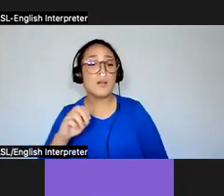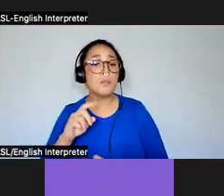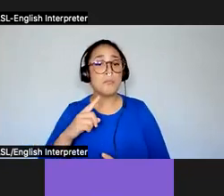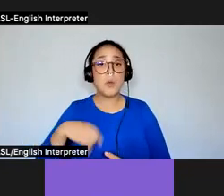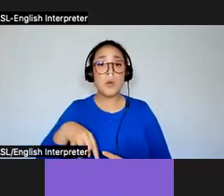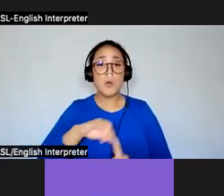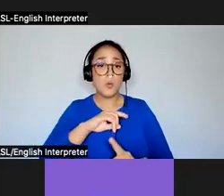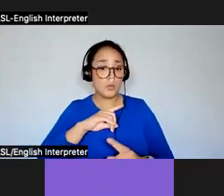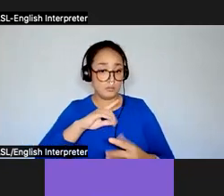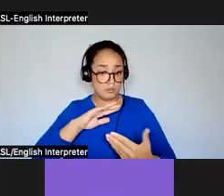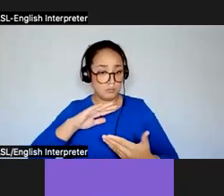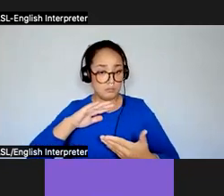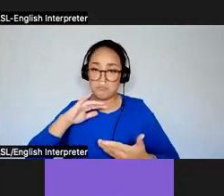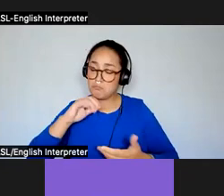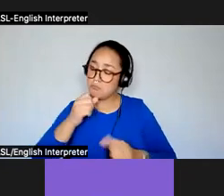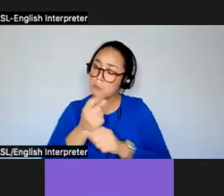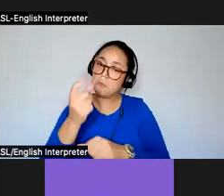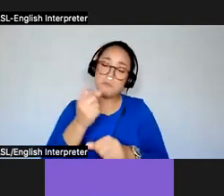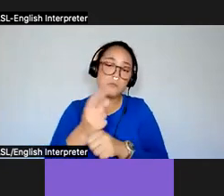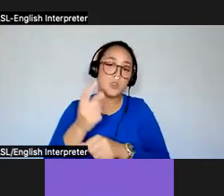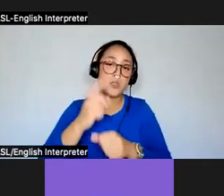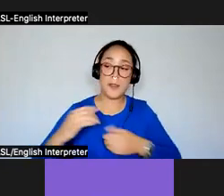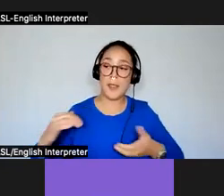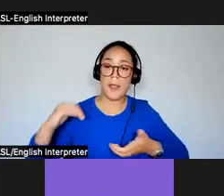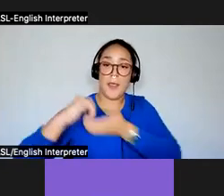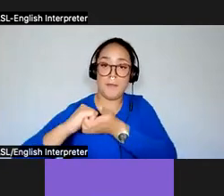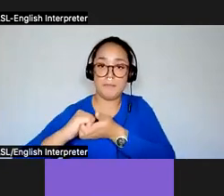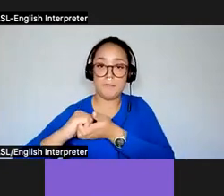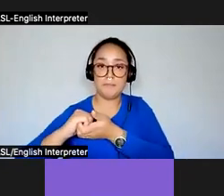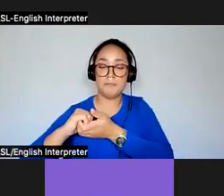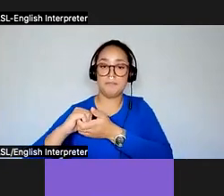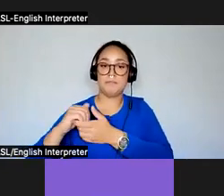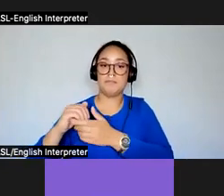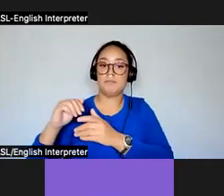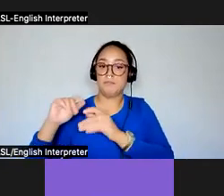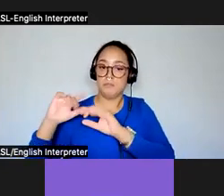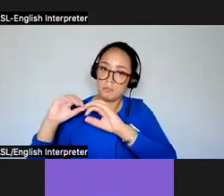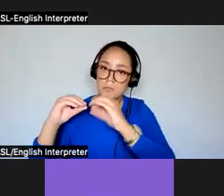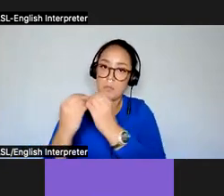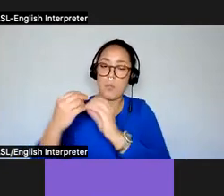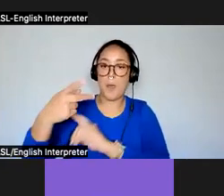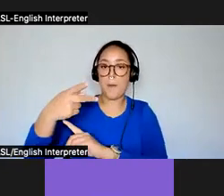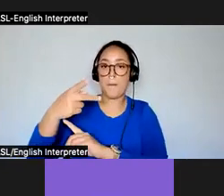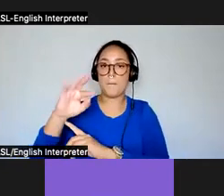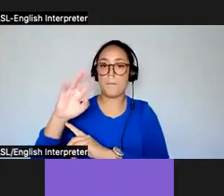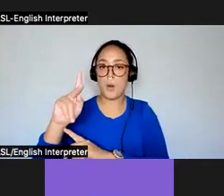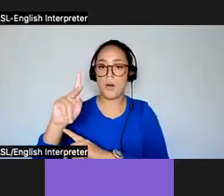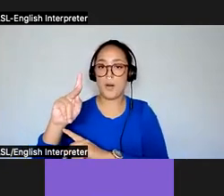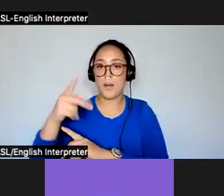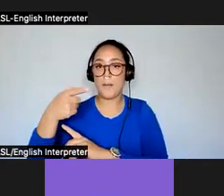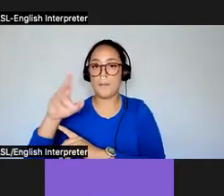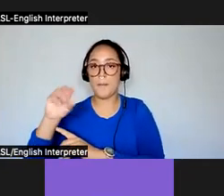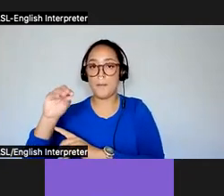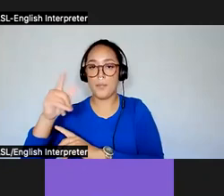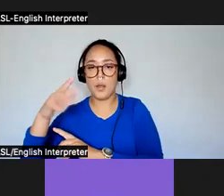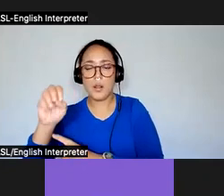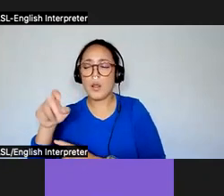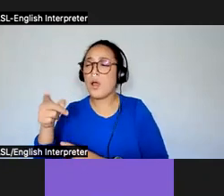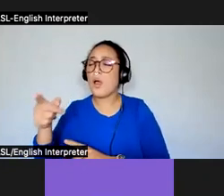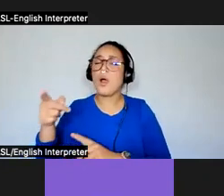people, and park people has done an incredible job in building capacity for local volunteers